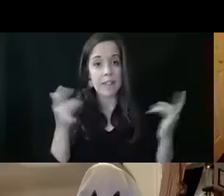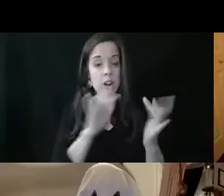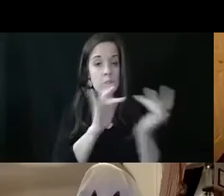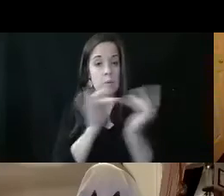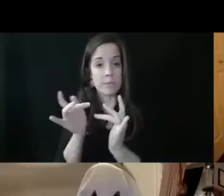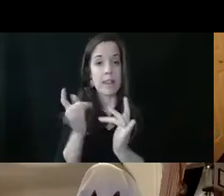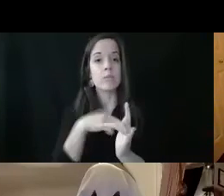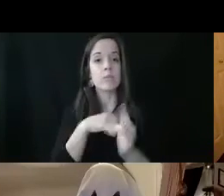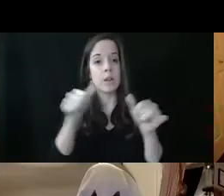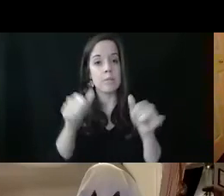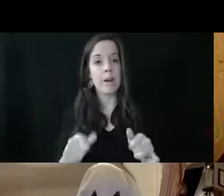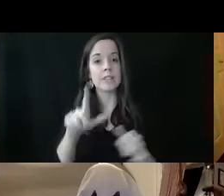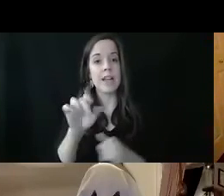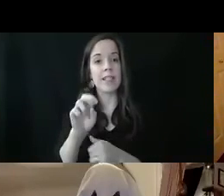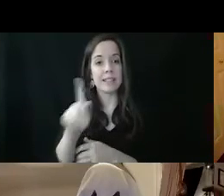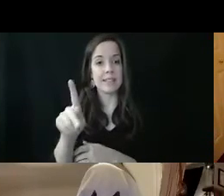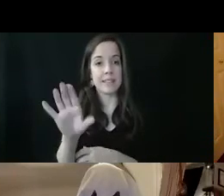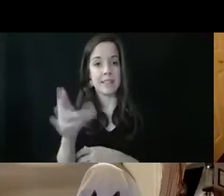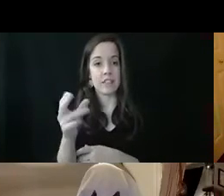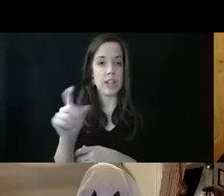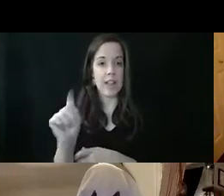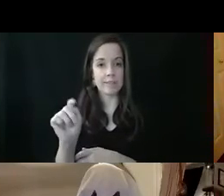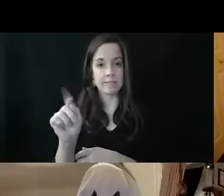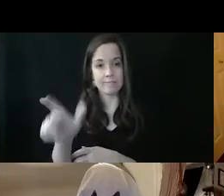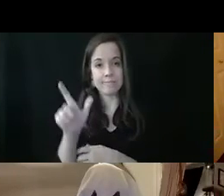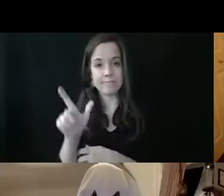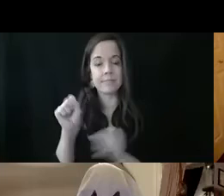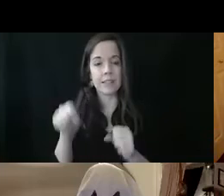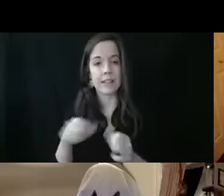link in the chat. And you can also sign up for our newsletter in case you want to be